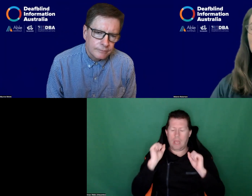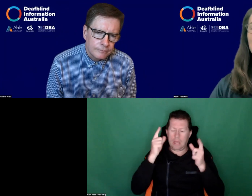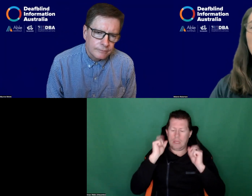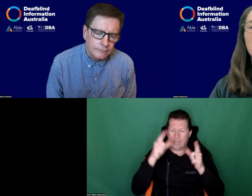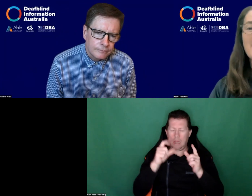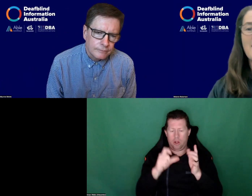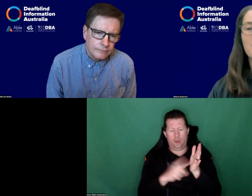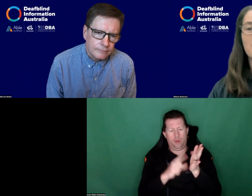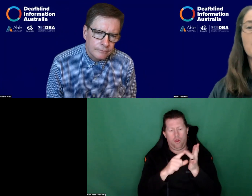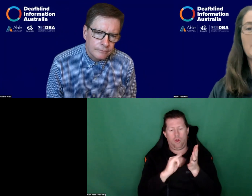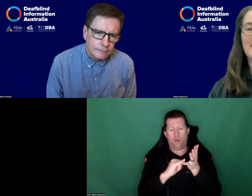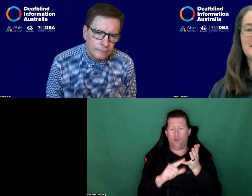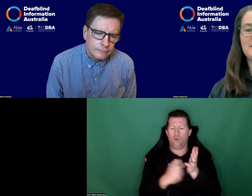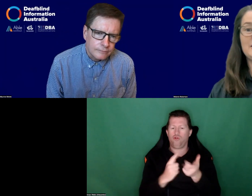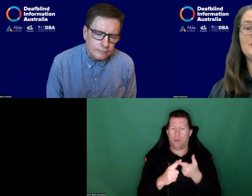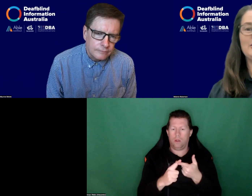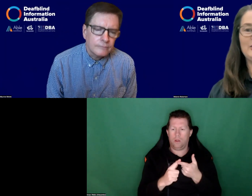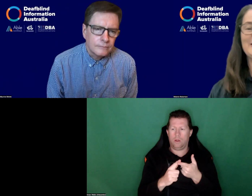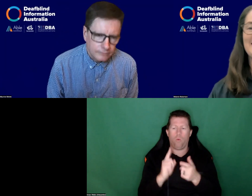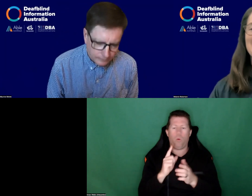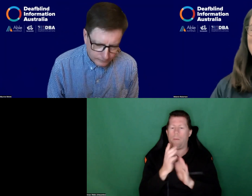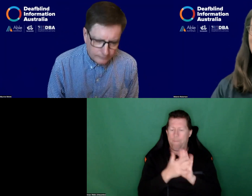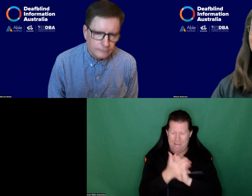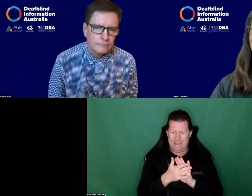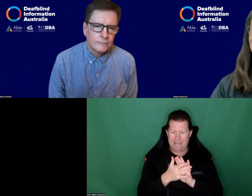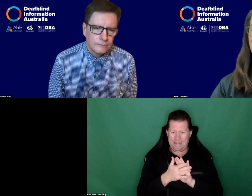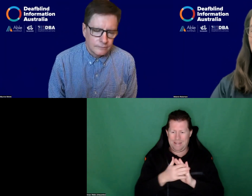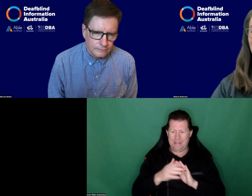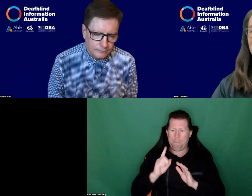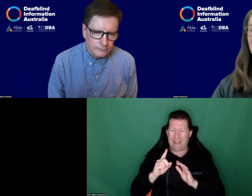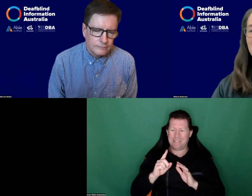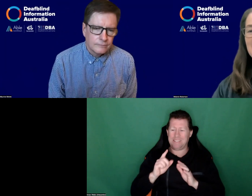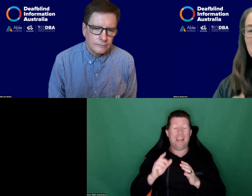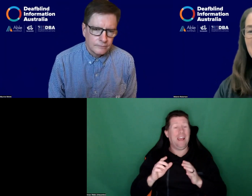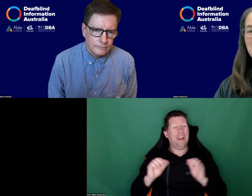So now what do I do, instead of that.